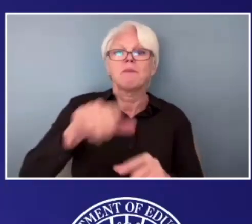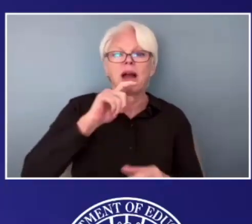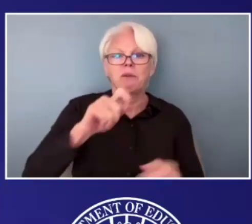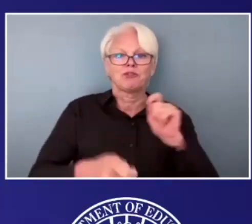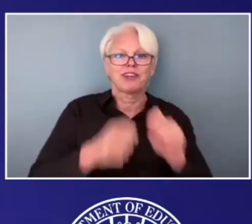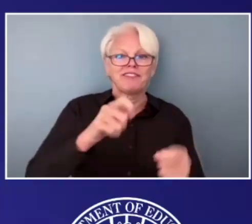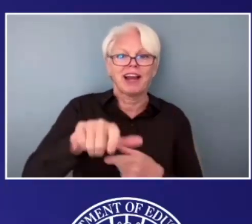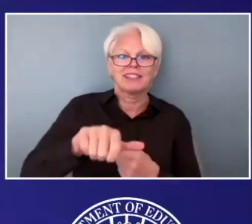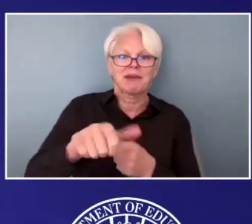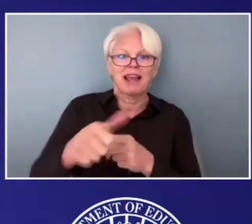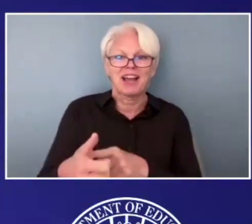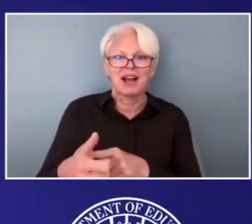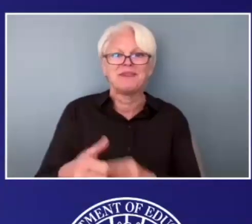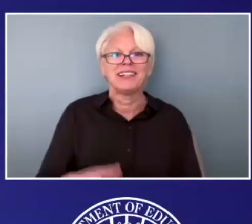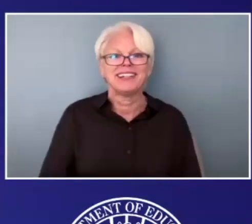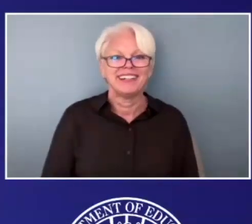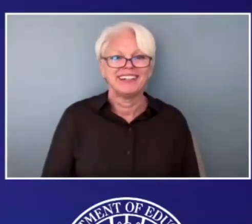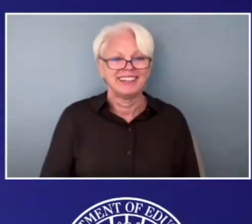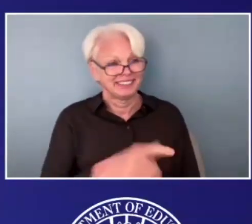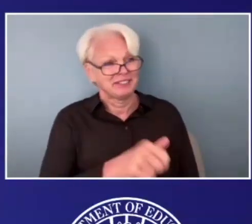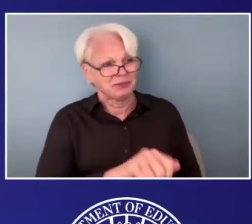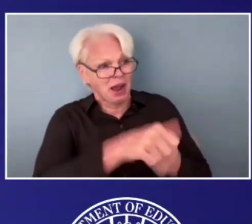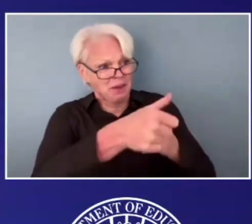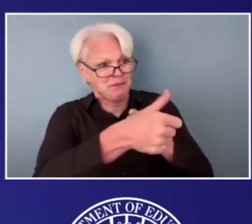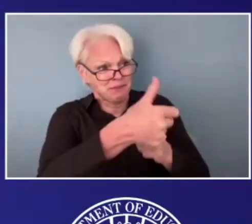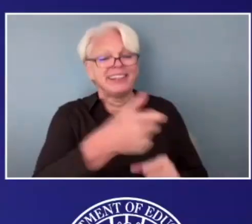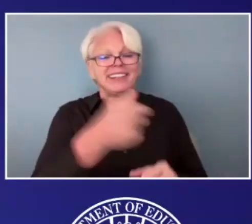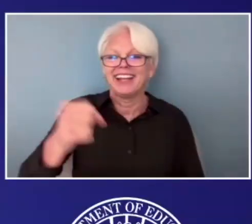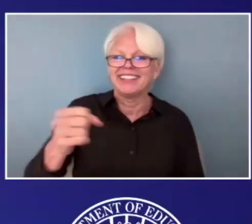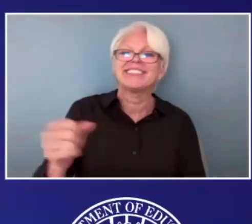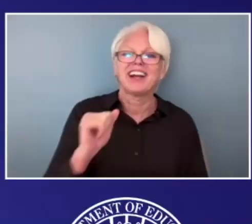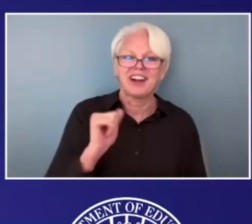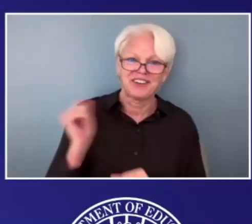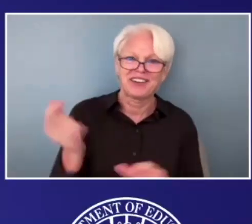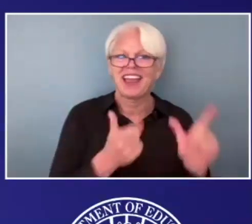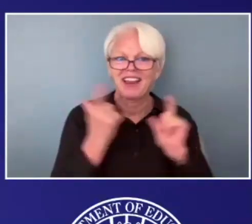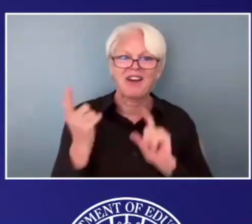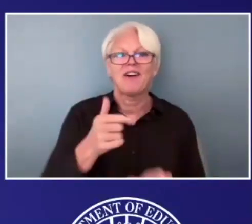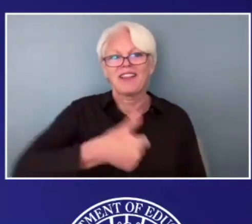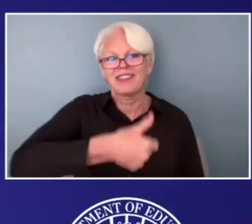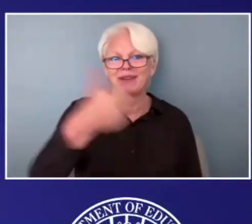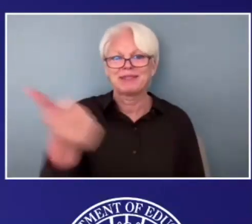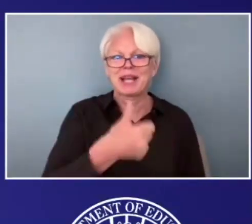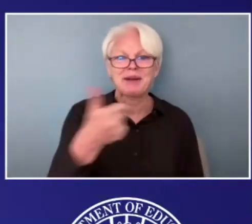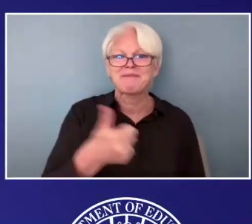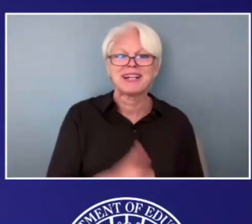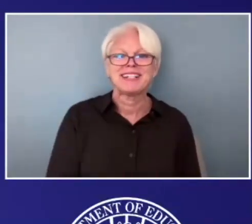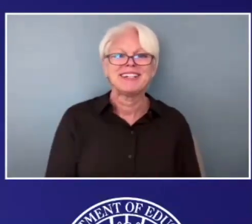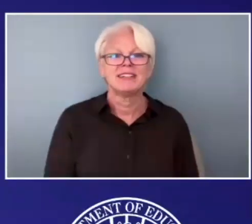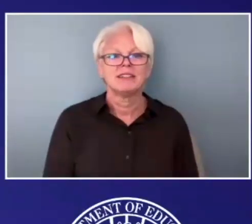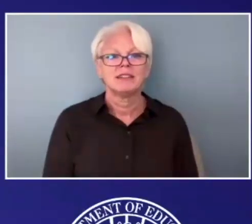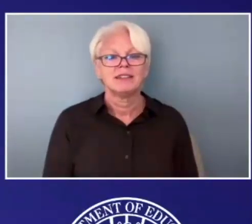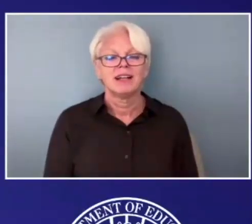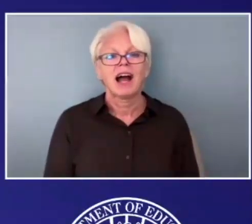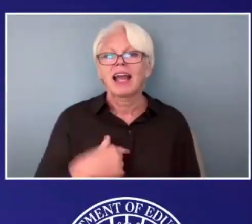And your thumb then would be up? Okay. Then it is unanimous, all thumbs up. I just have to say I am going to take that